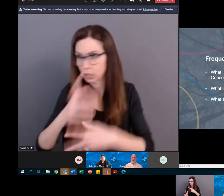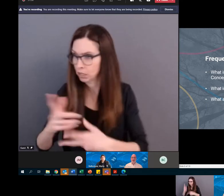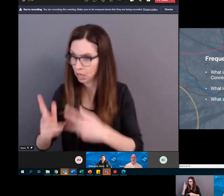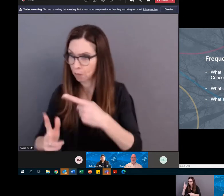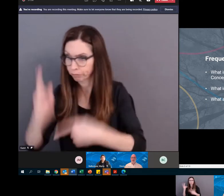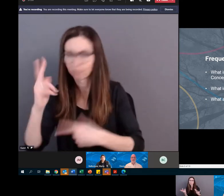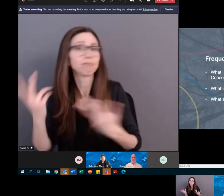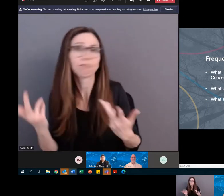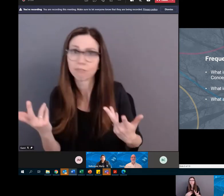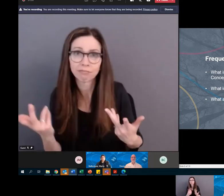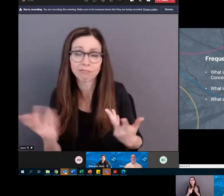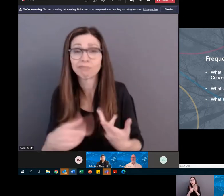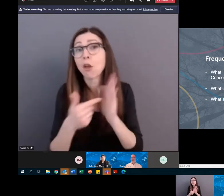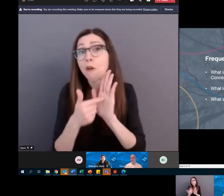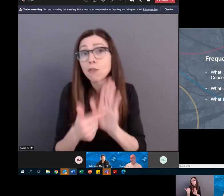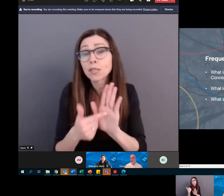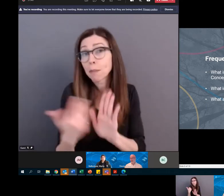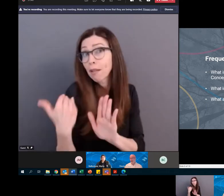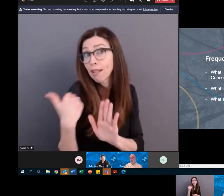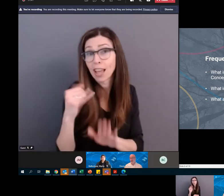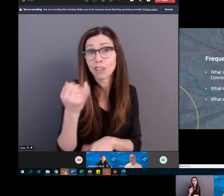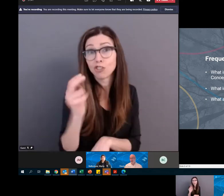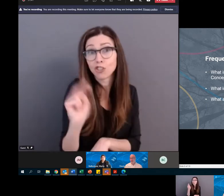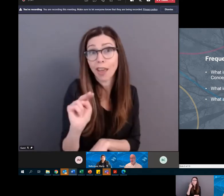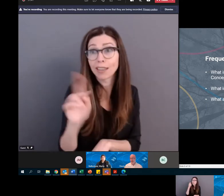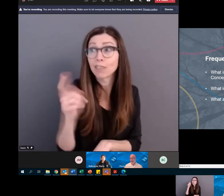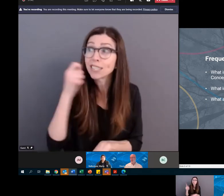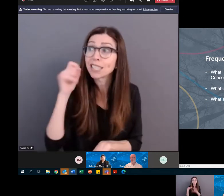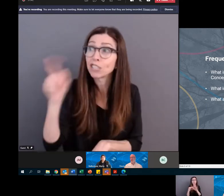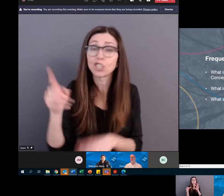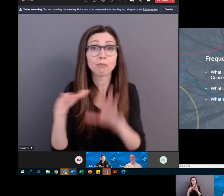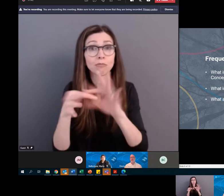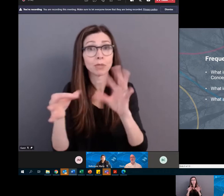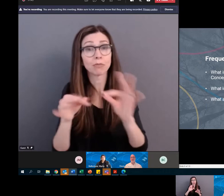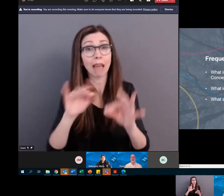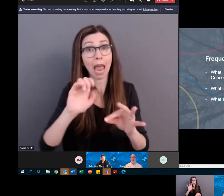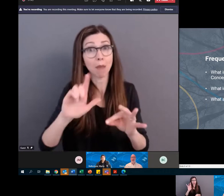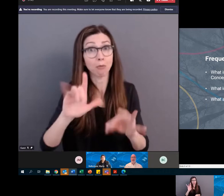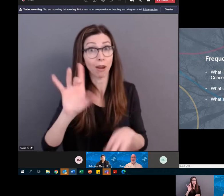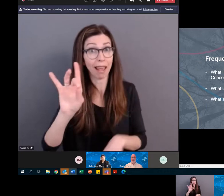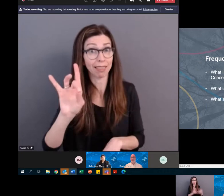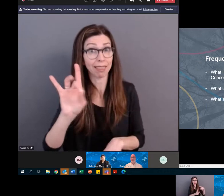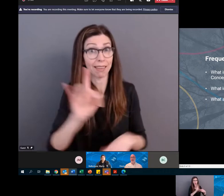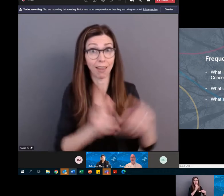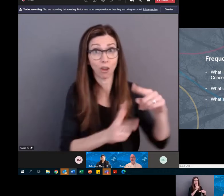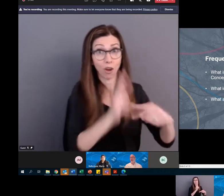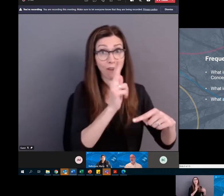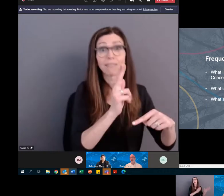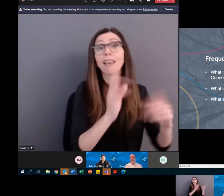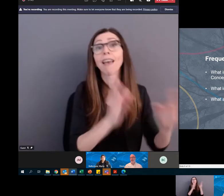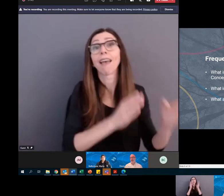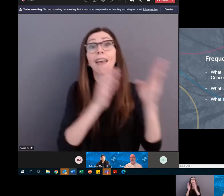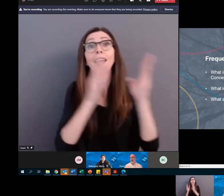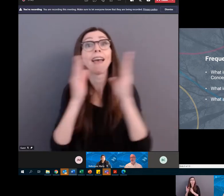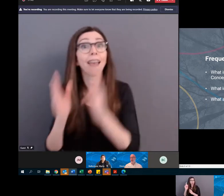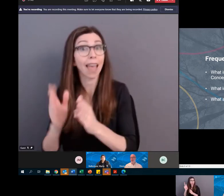colleague Jen referred to a cut-off date of April 8th, which is coming up next week,